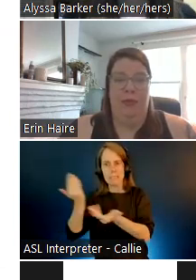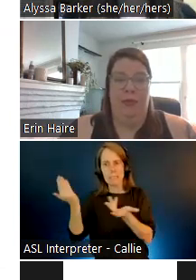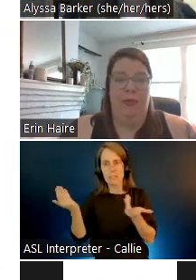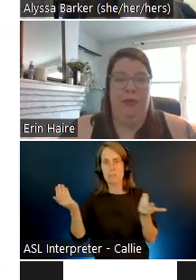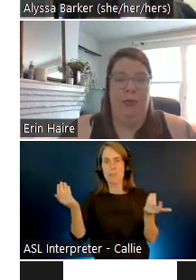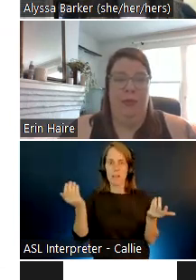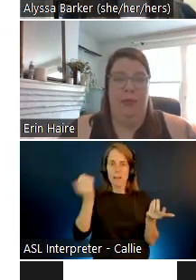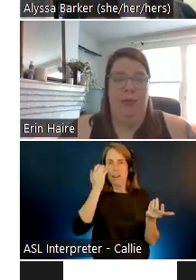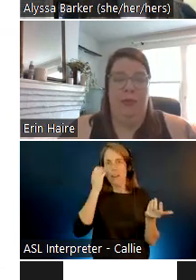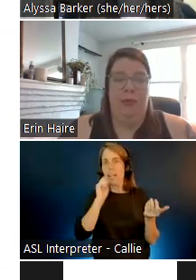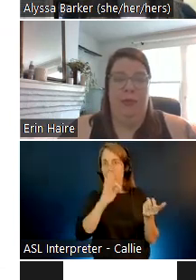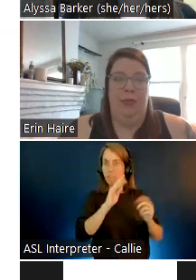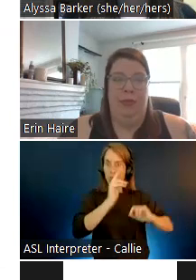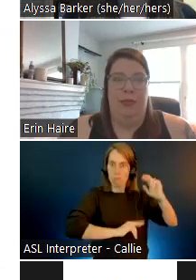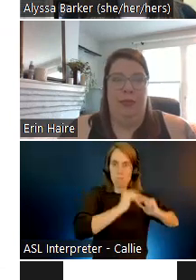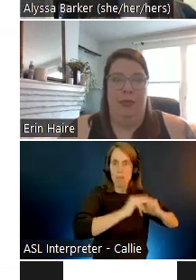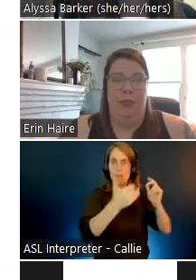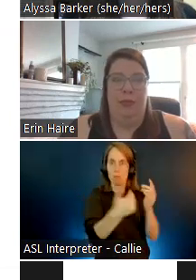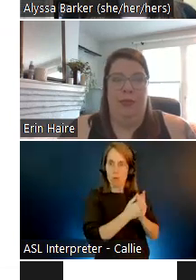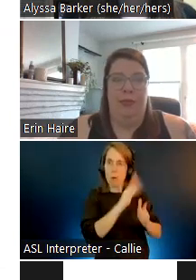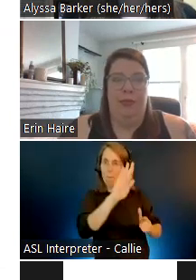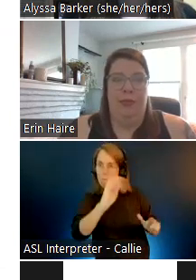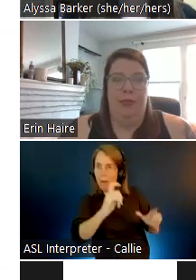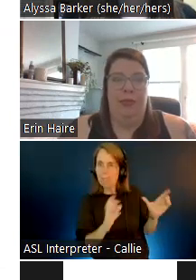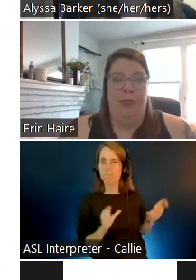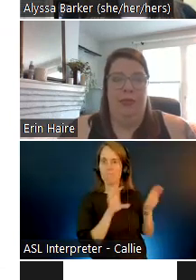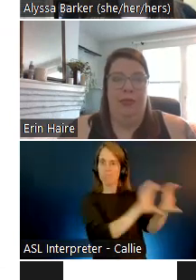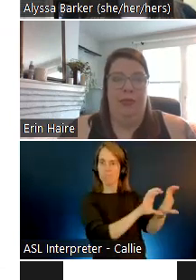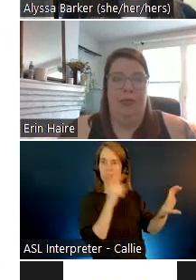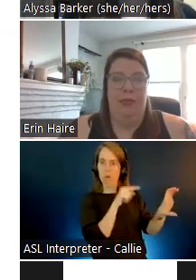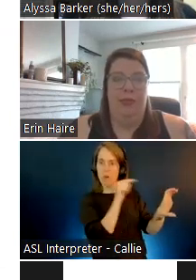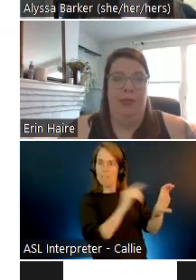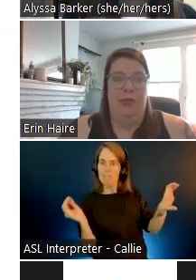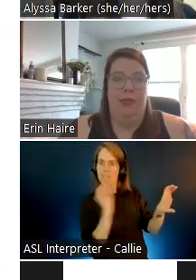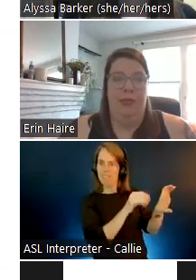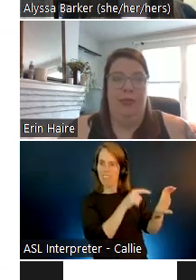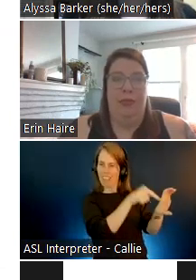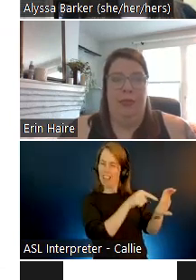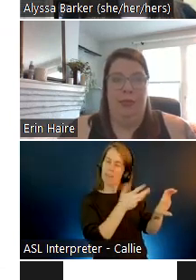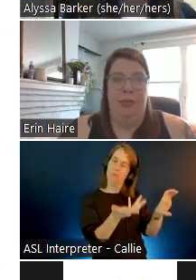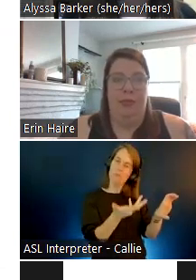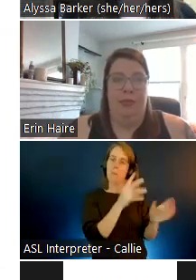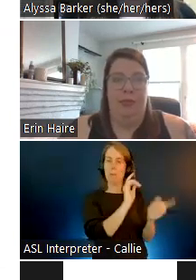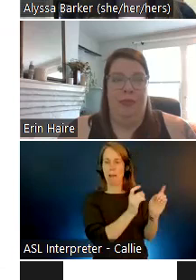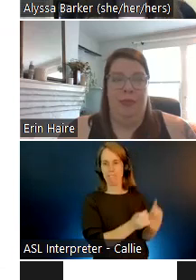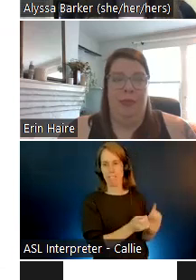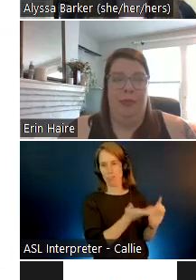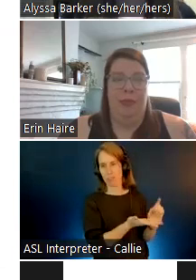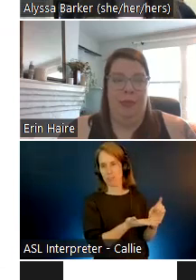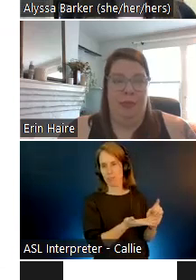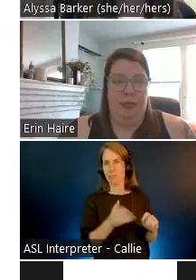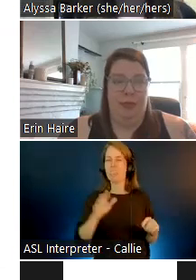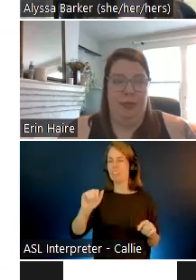construction or or physical work is involved what do you think alyssa? Alyssa: i i absolutely agree